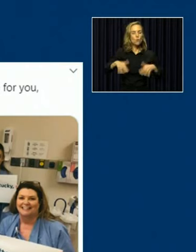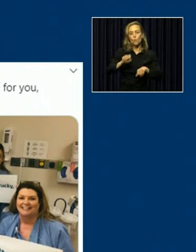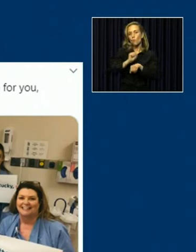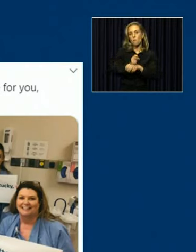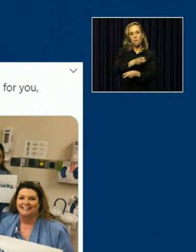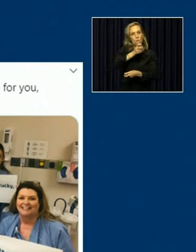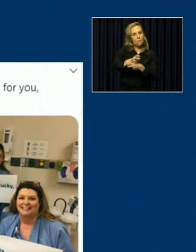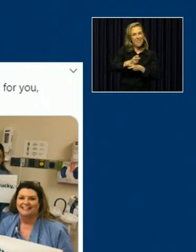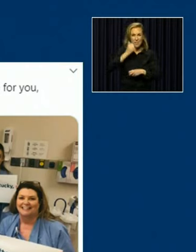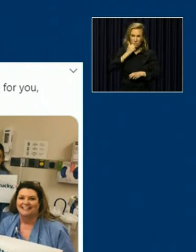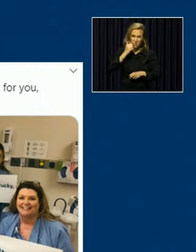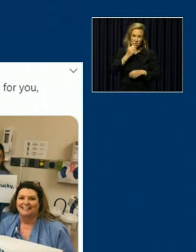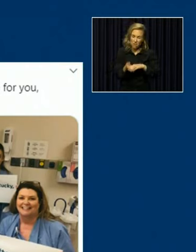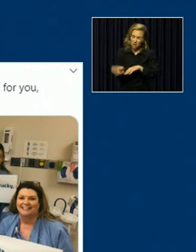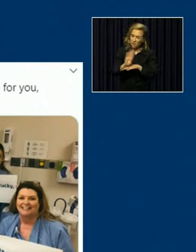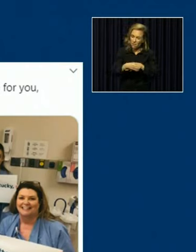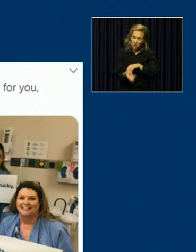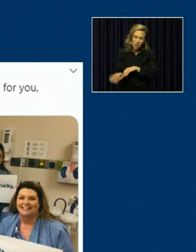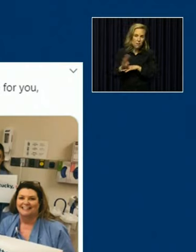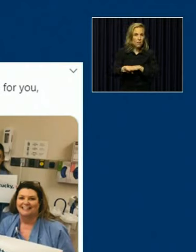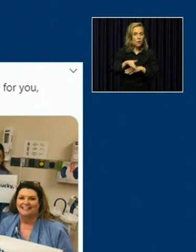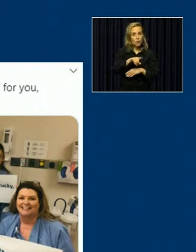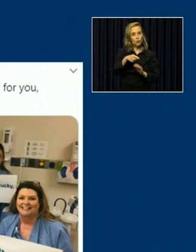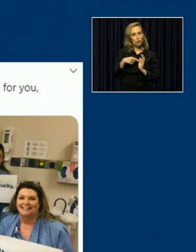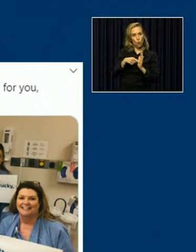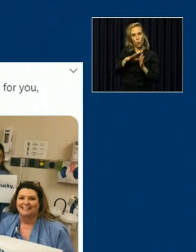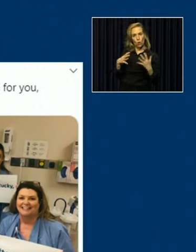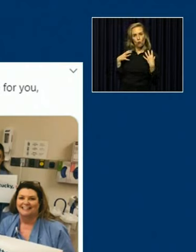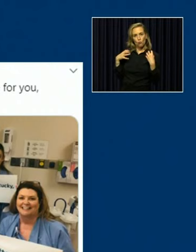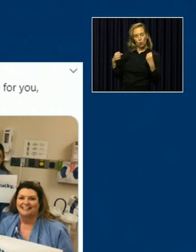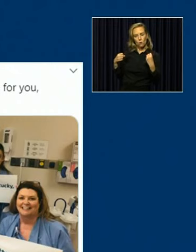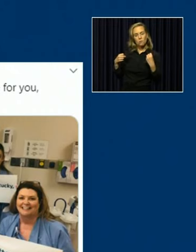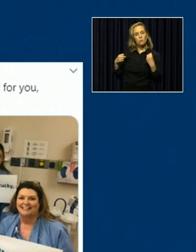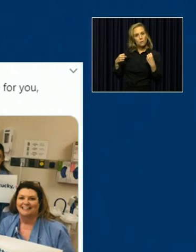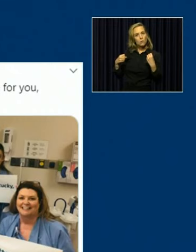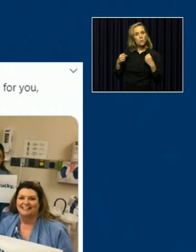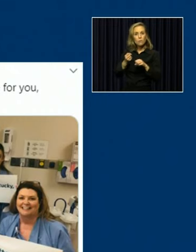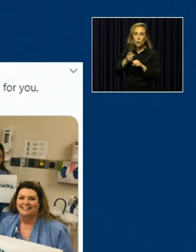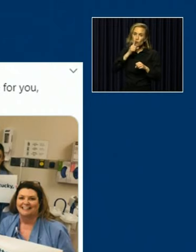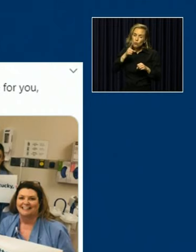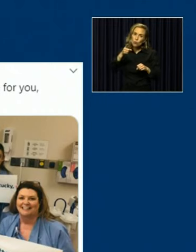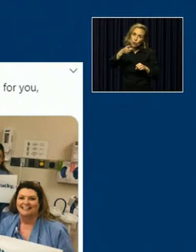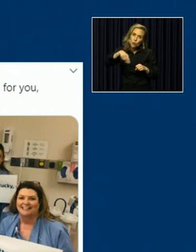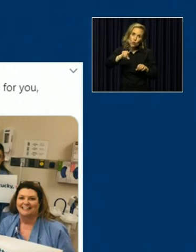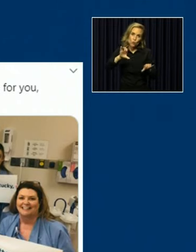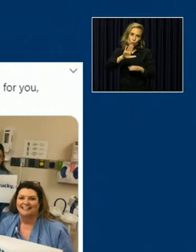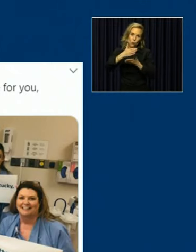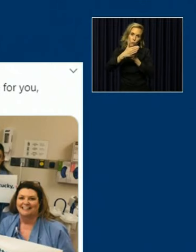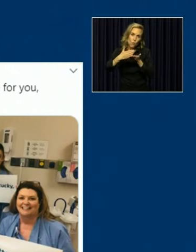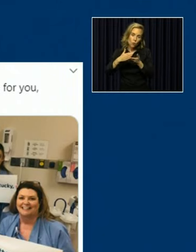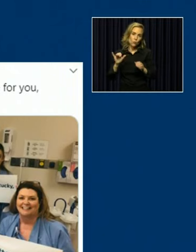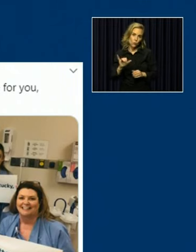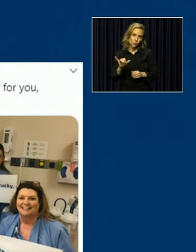SOMEONE IN KENTUCKY, WE'VE ALL LOST, BUT IT ALSO IS SHOWING THAT THERE WILL BE A BETTER DAY